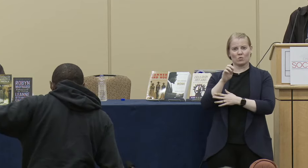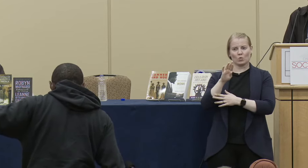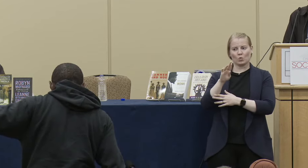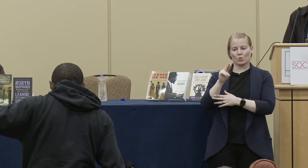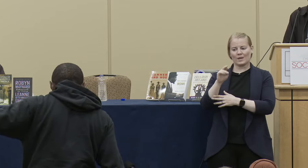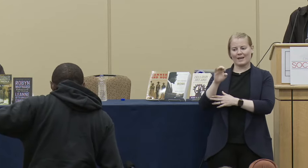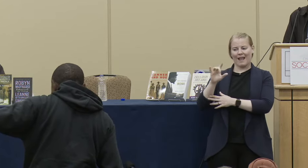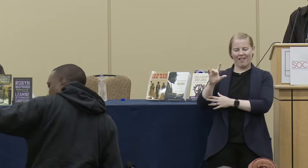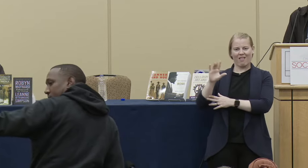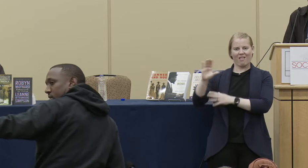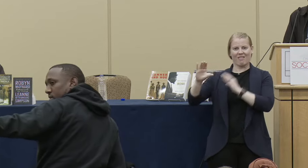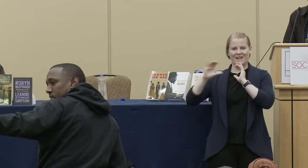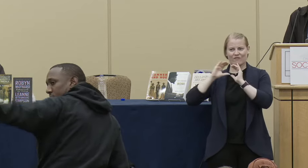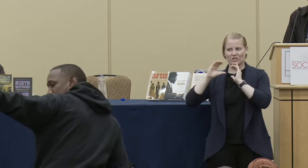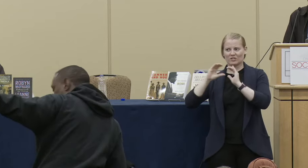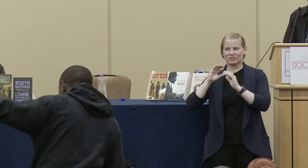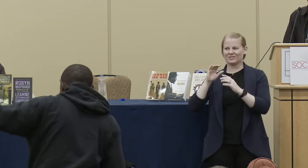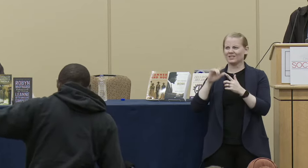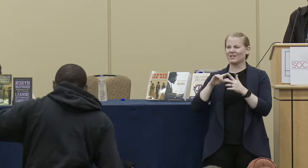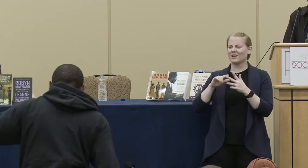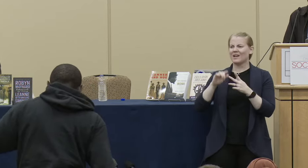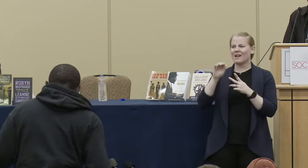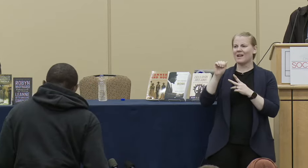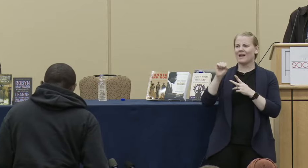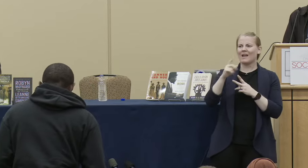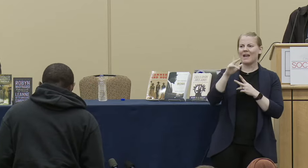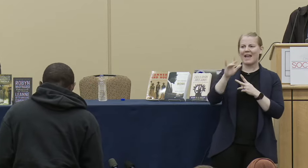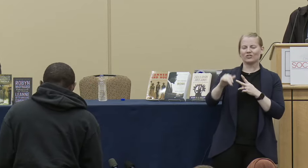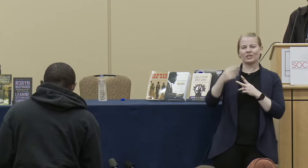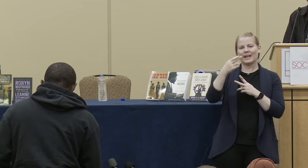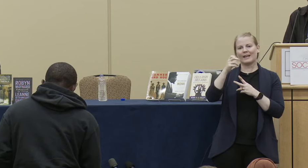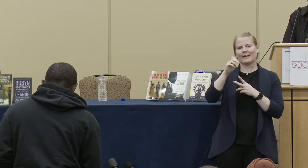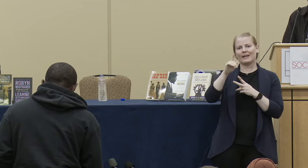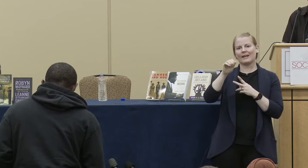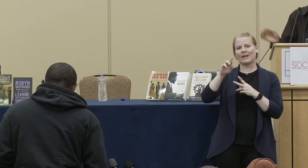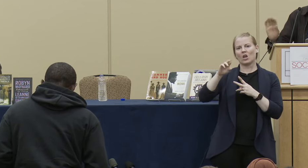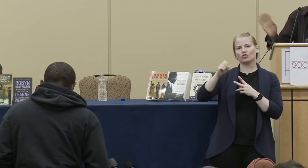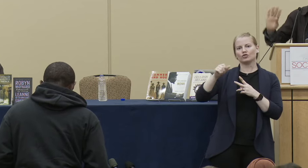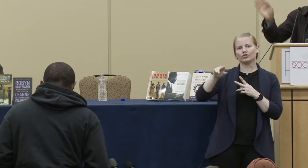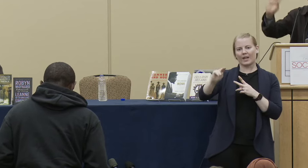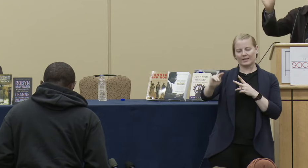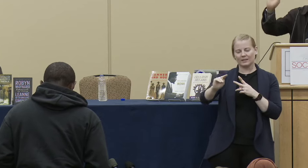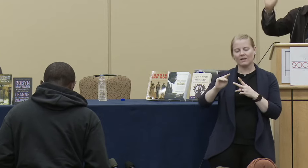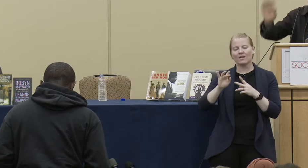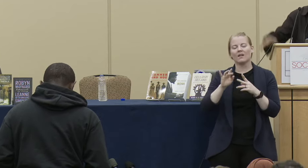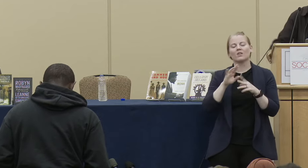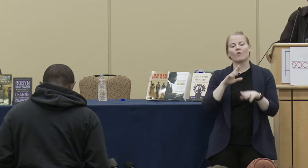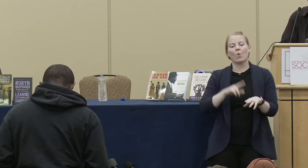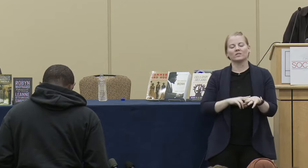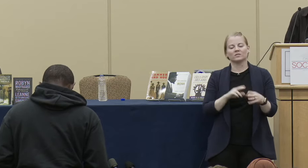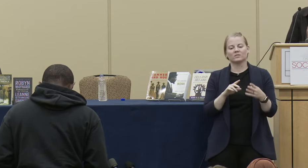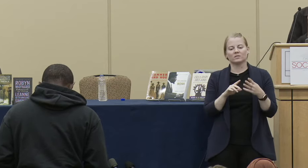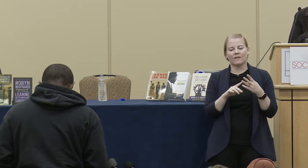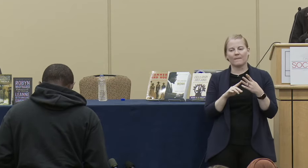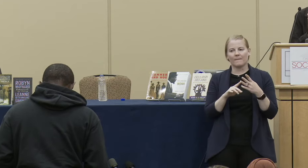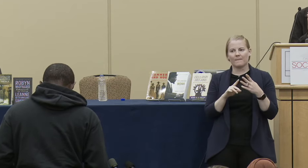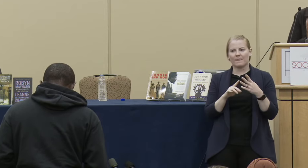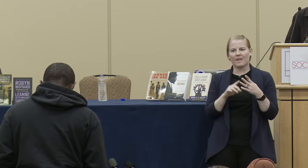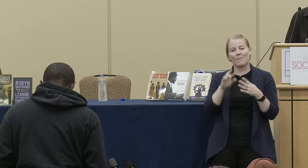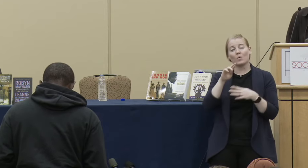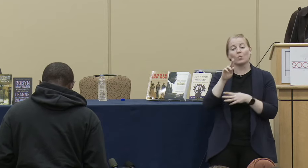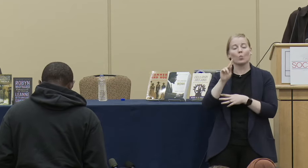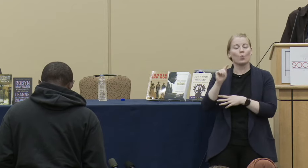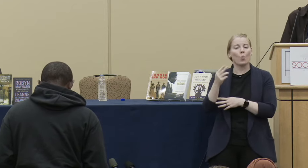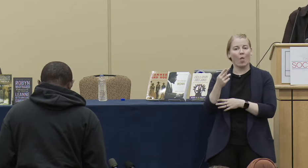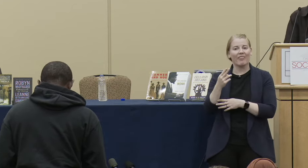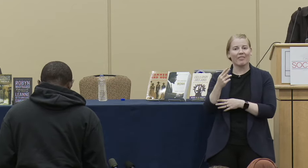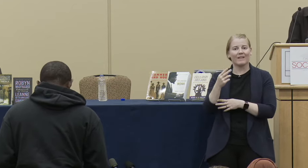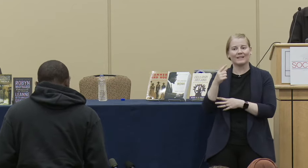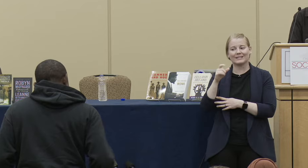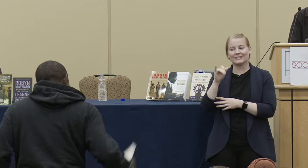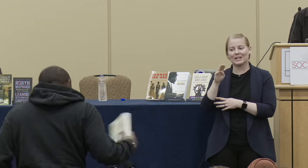conversation I was at early ier, Henderson's, and, of